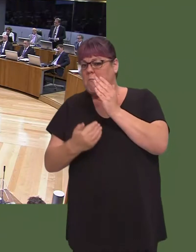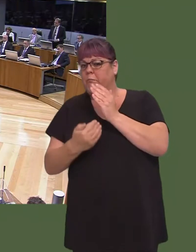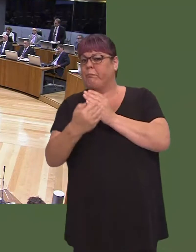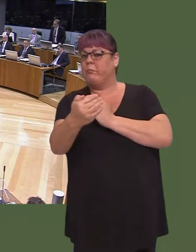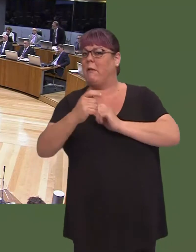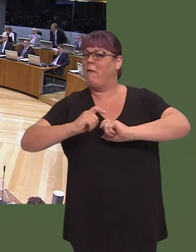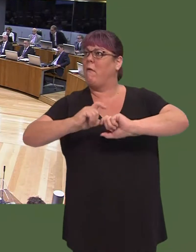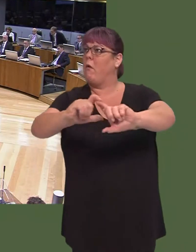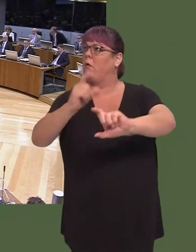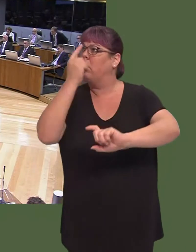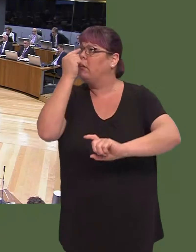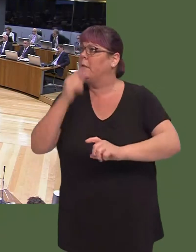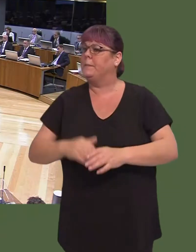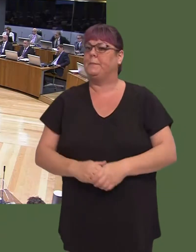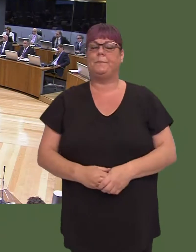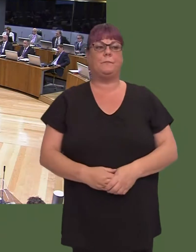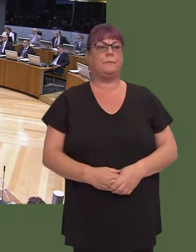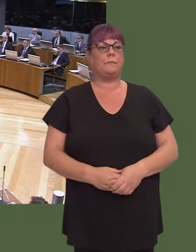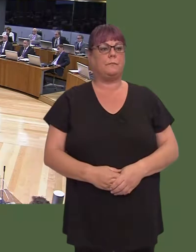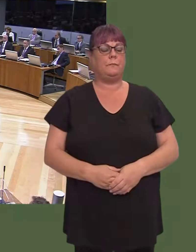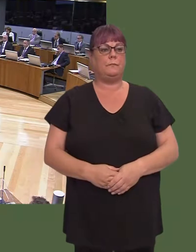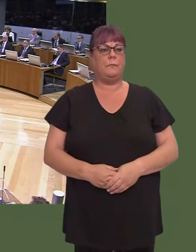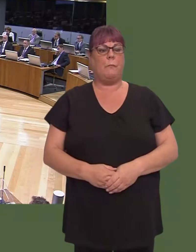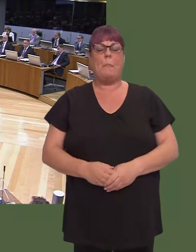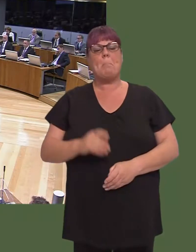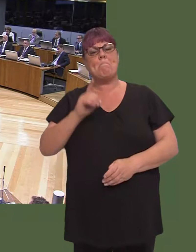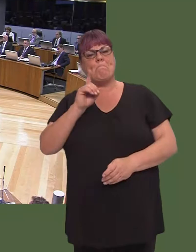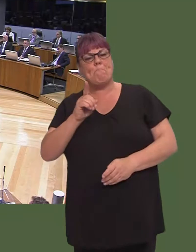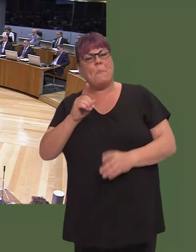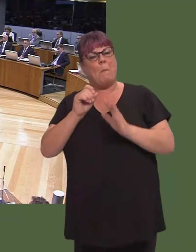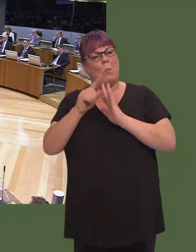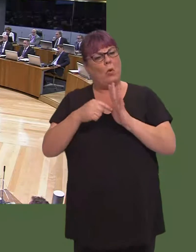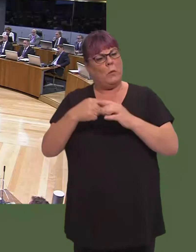We've also allocated £3.5 million to Global Wales too from the European transition fund